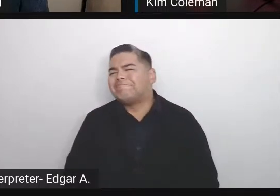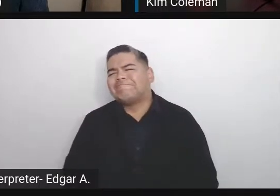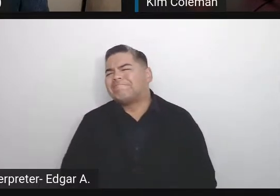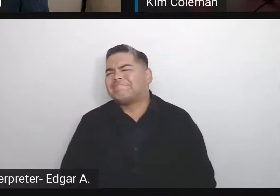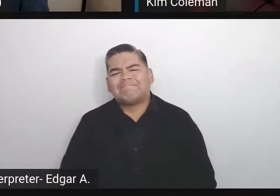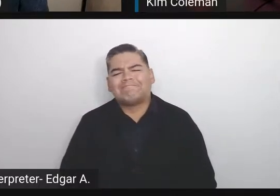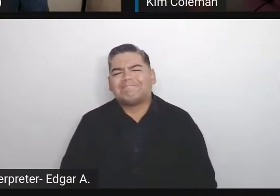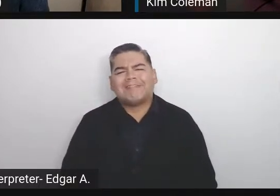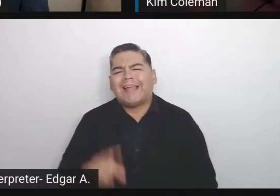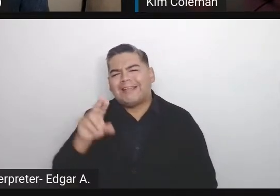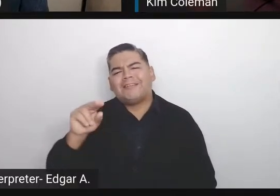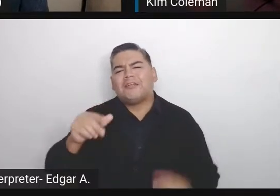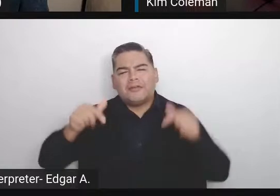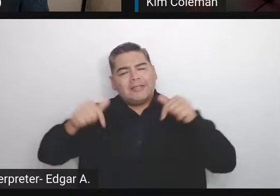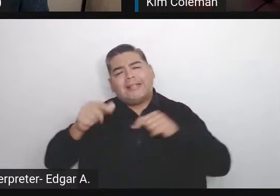come will you be going to work camp Asia?